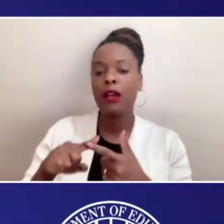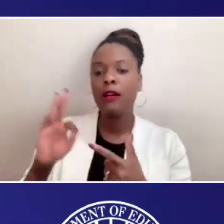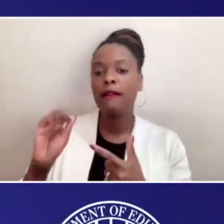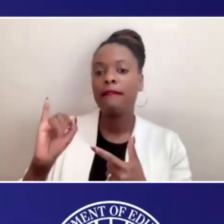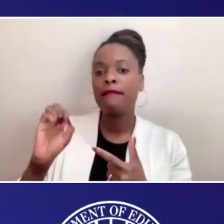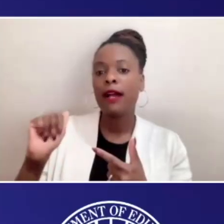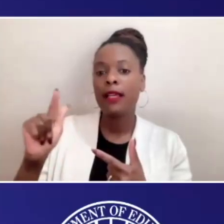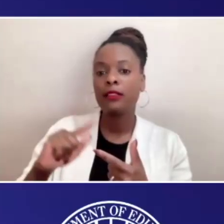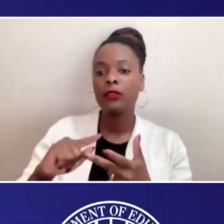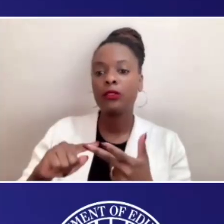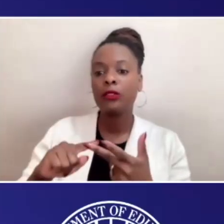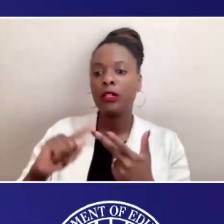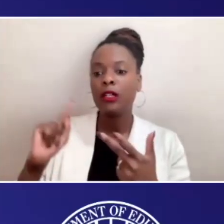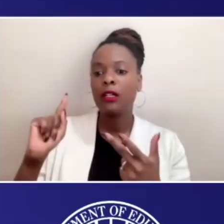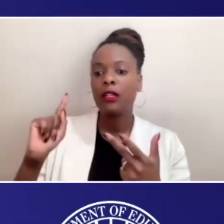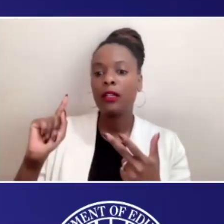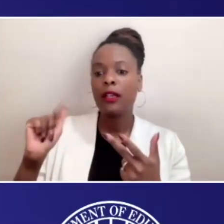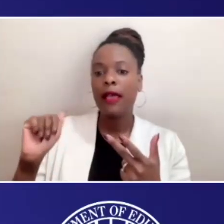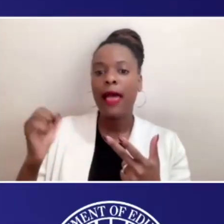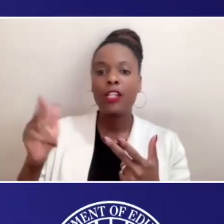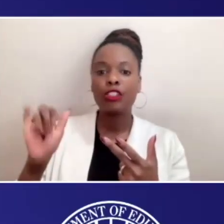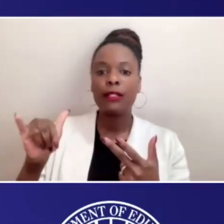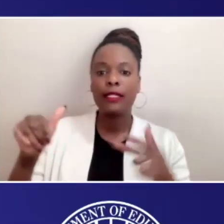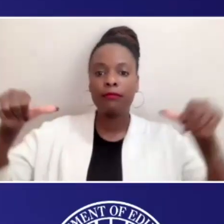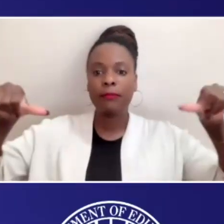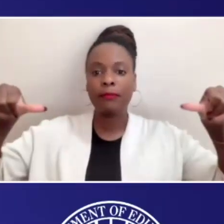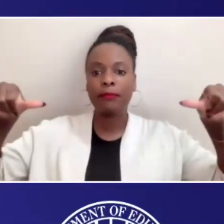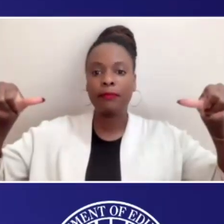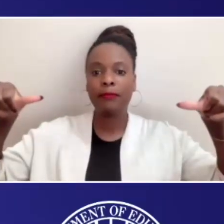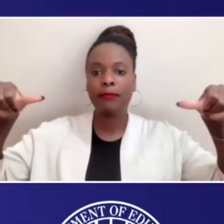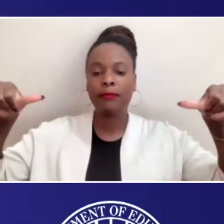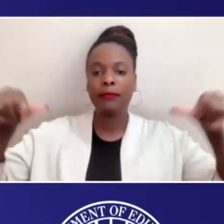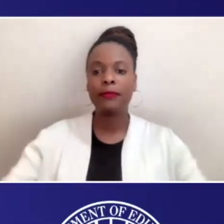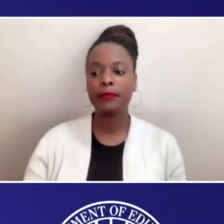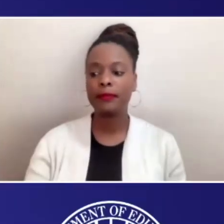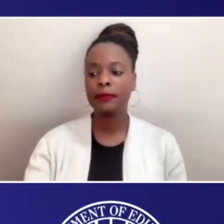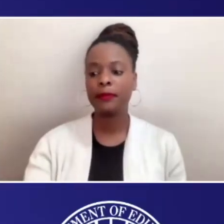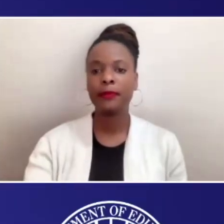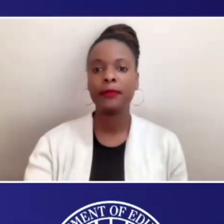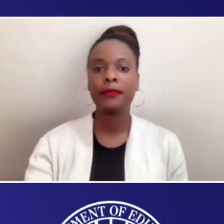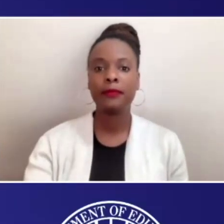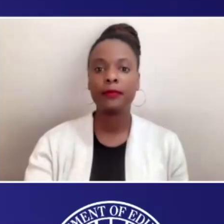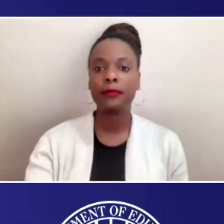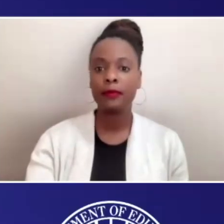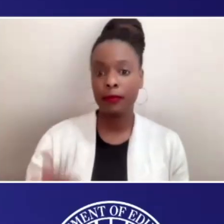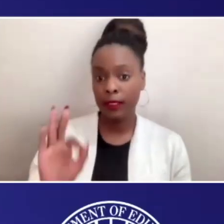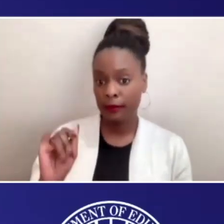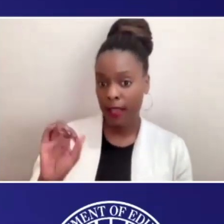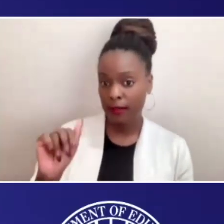middle. Faisal? I just want on the record,